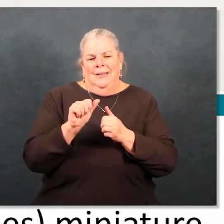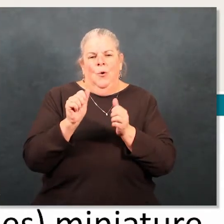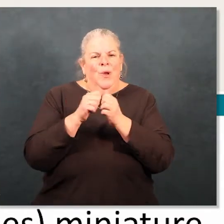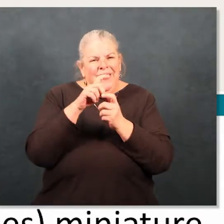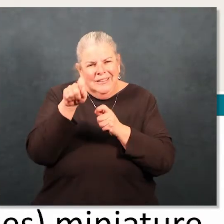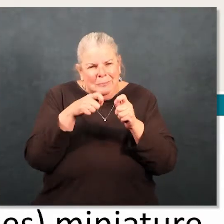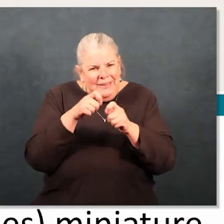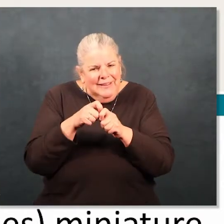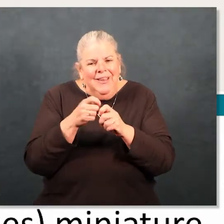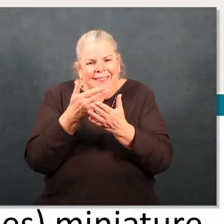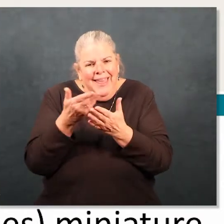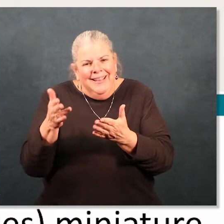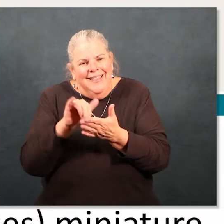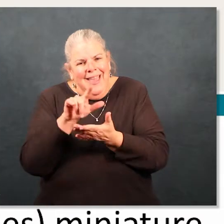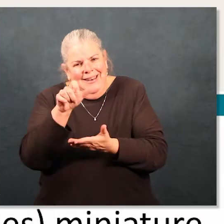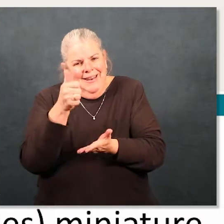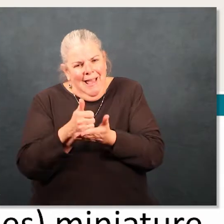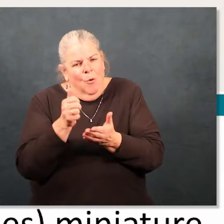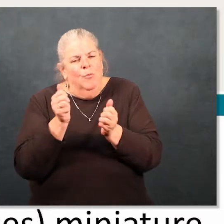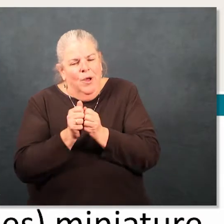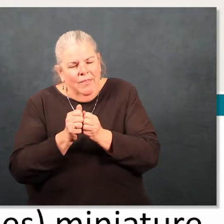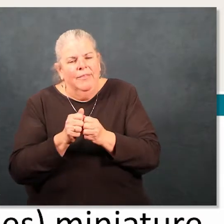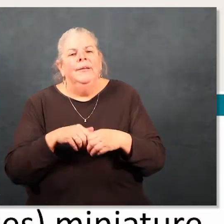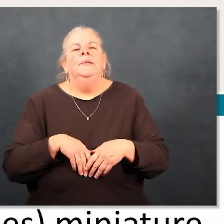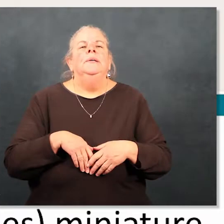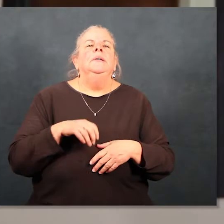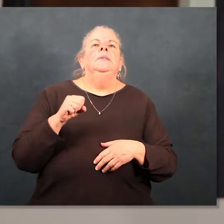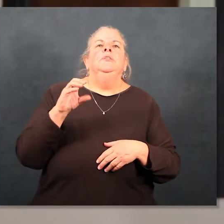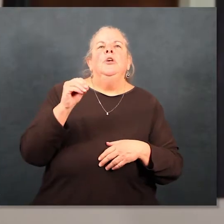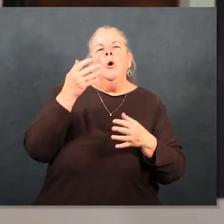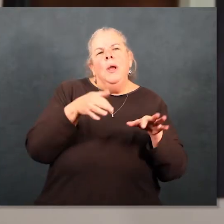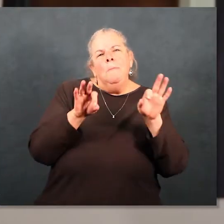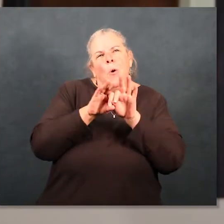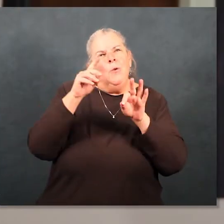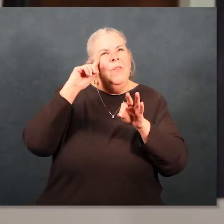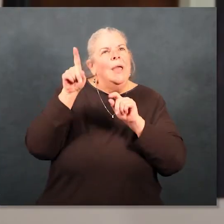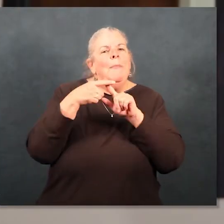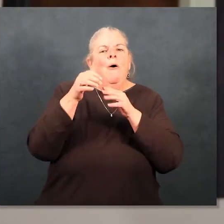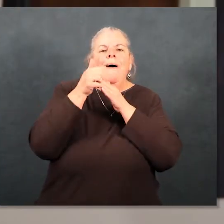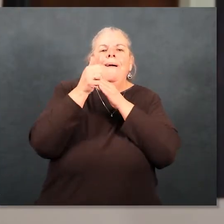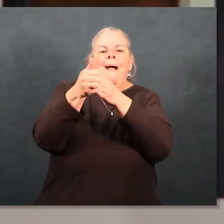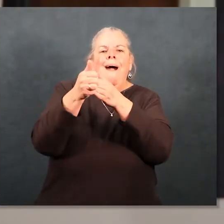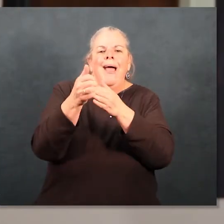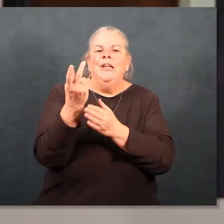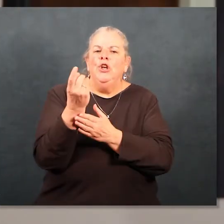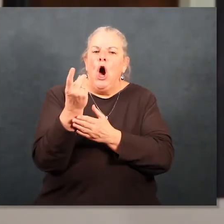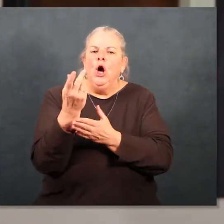that they need help with. So thinking about a guide dog who might be helping